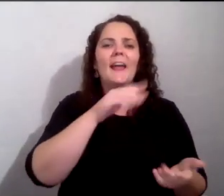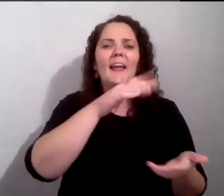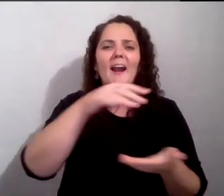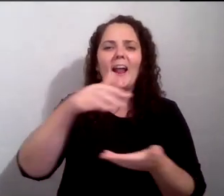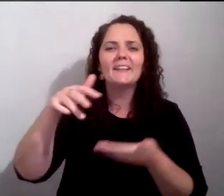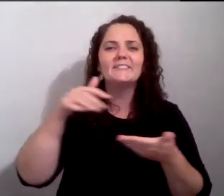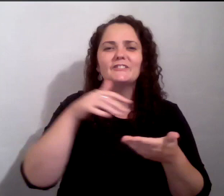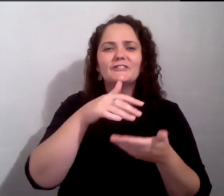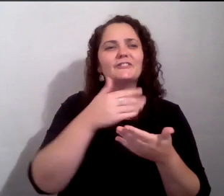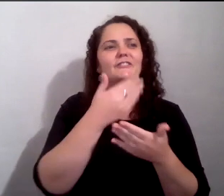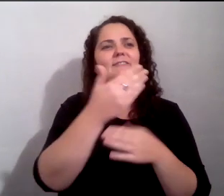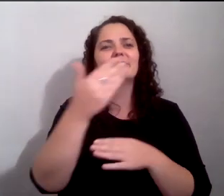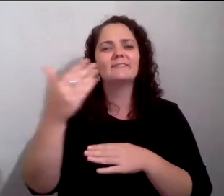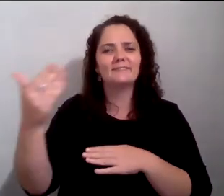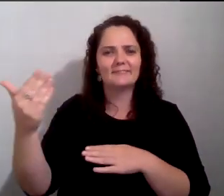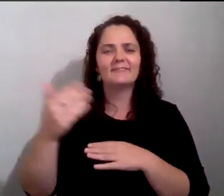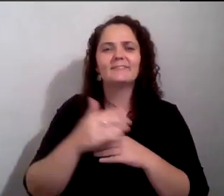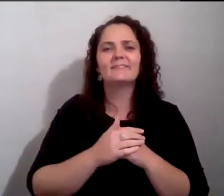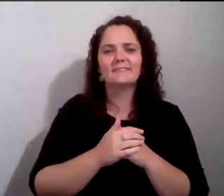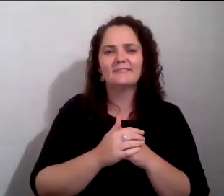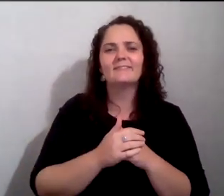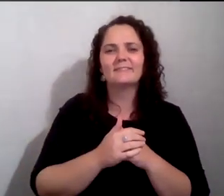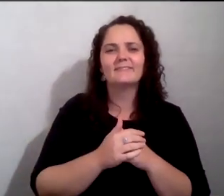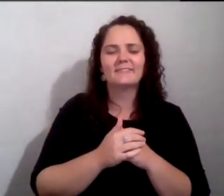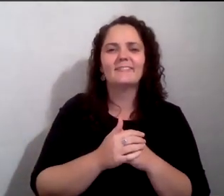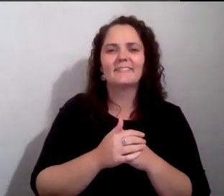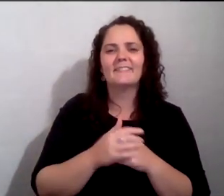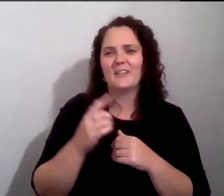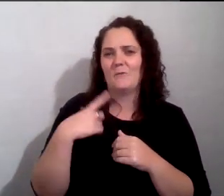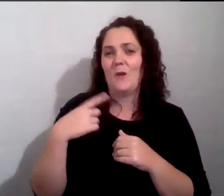a reason why certain collectors and art